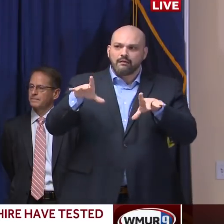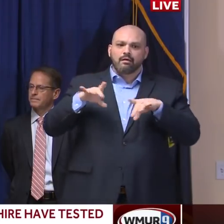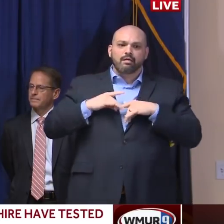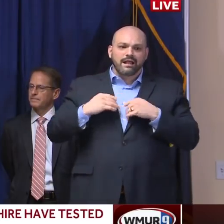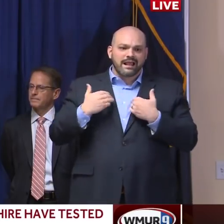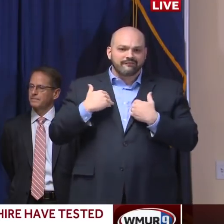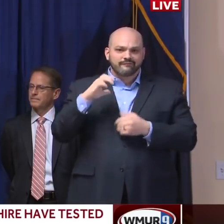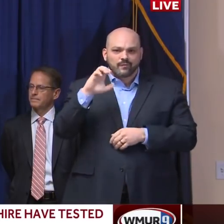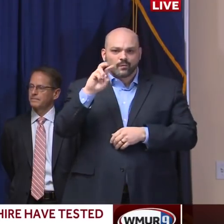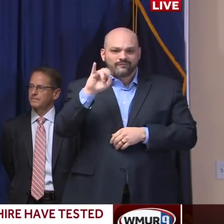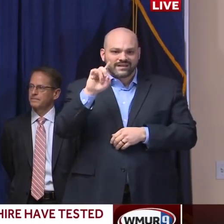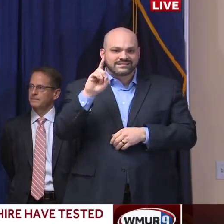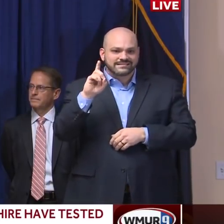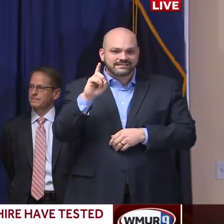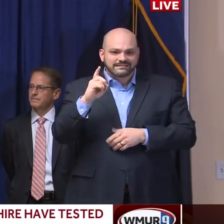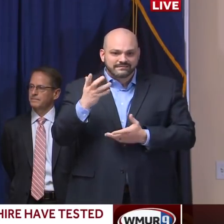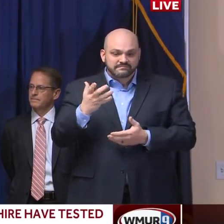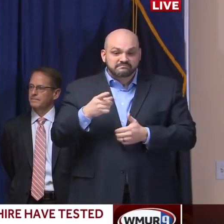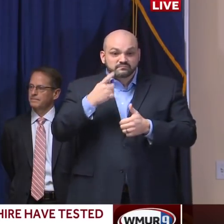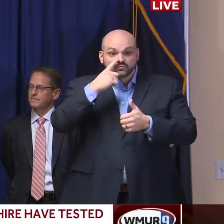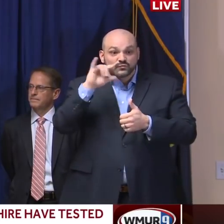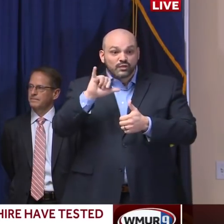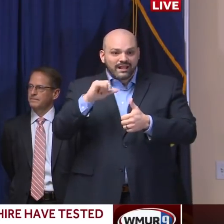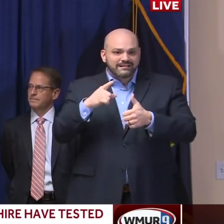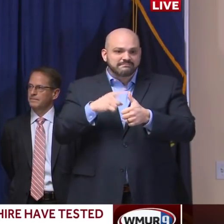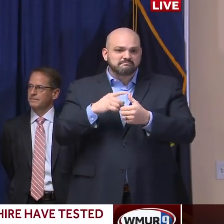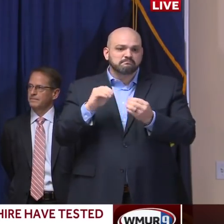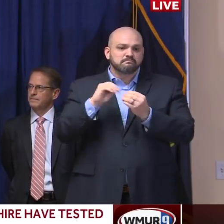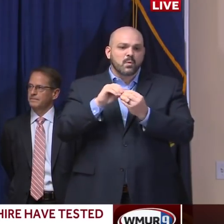IN FACT, FEVER MAY NOT DEVELOP UNTIL SEVERAL DAYS INTO ILLNESS.